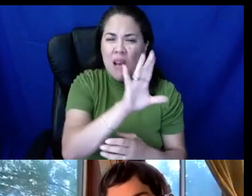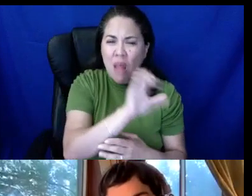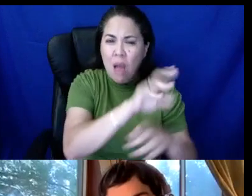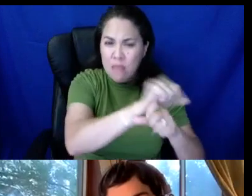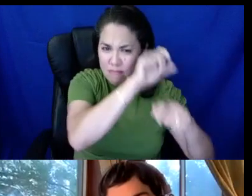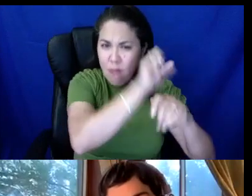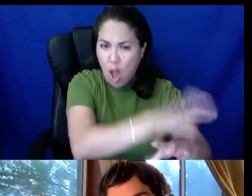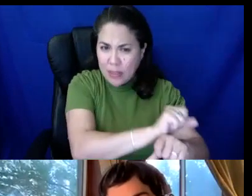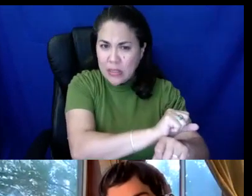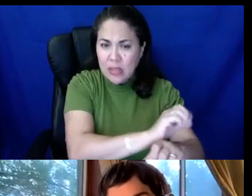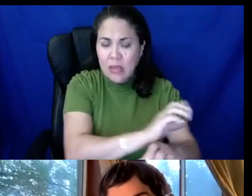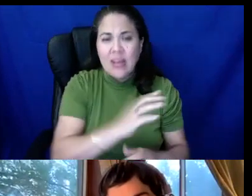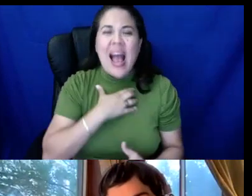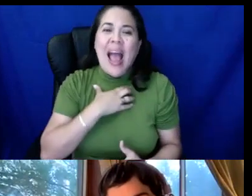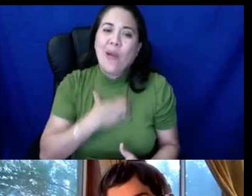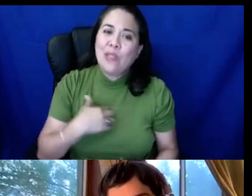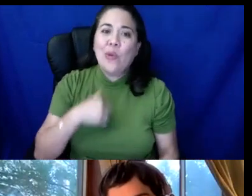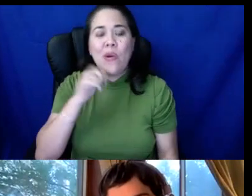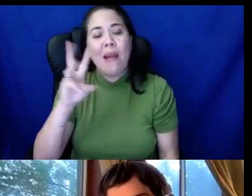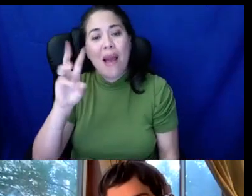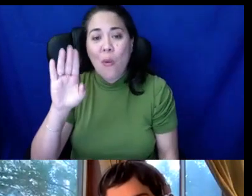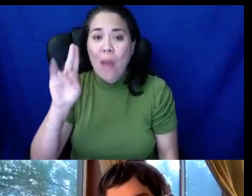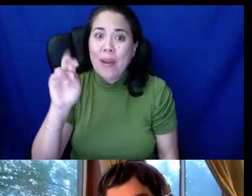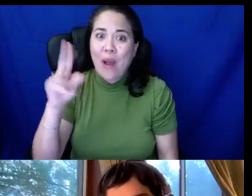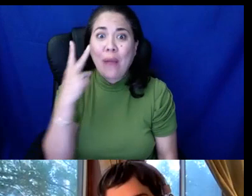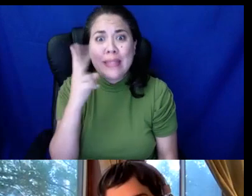Leslie McIntosh: I wish we went the webinar so I can see people's faces and I wasn't on my phone.